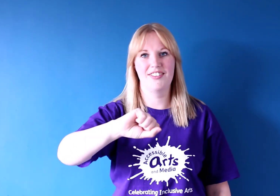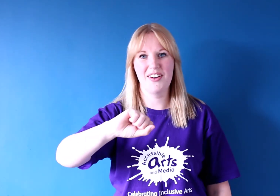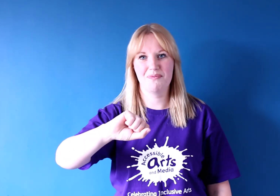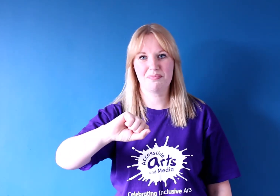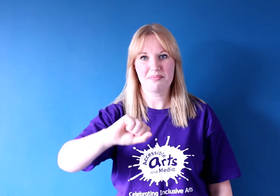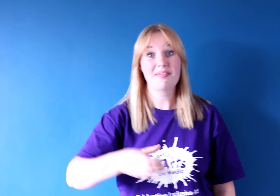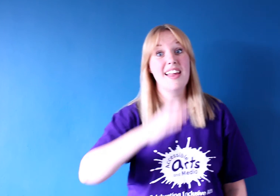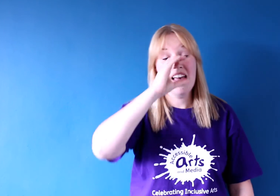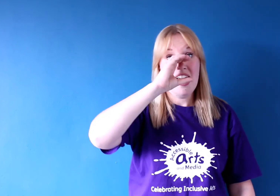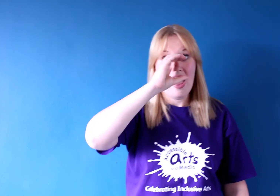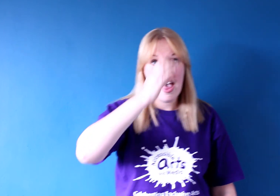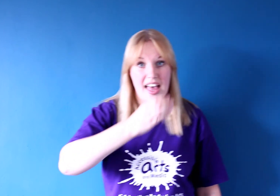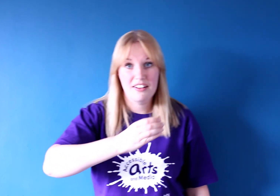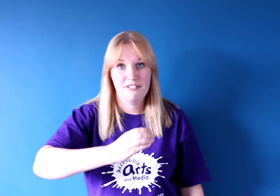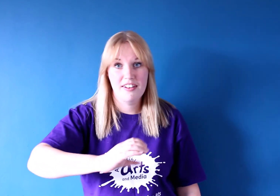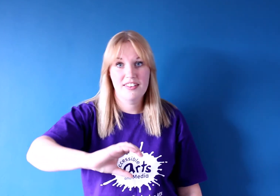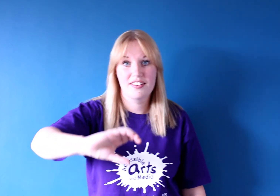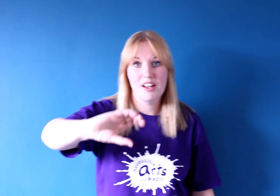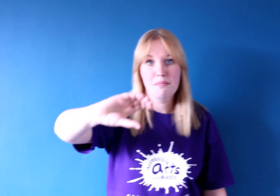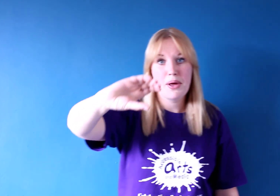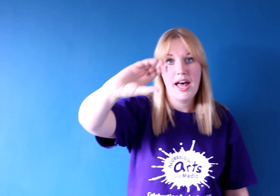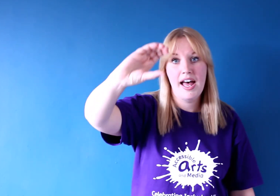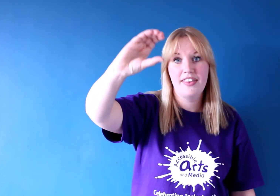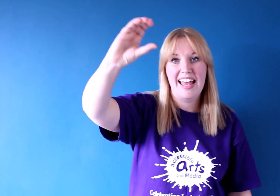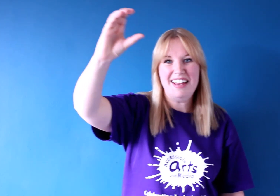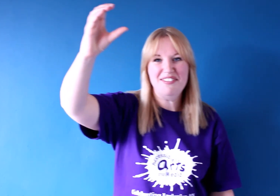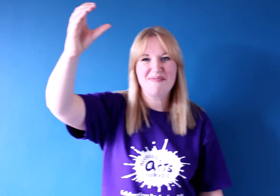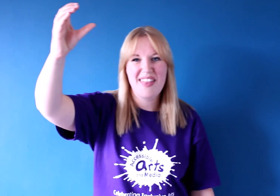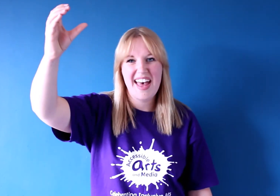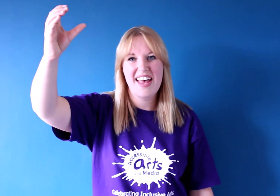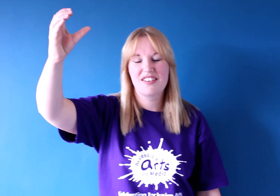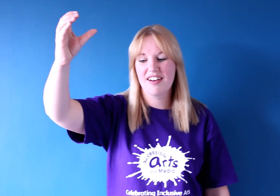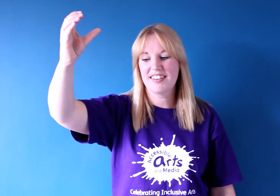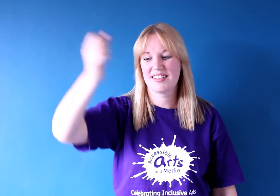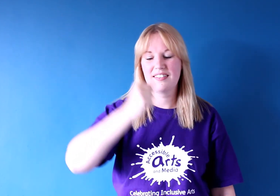have a go. Elephants stomp and they lift up their trunks.